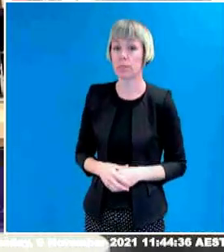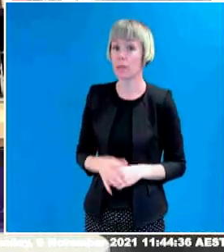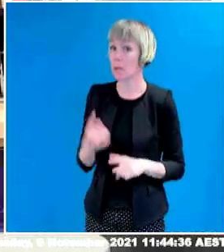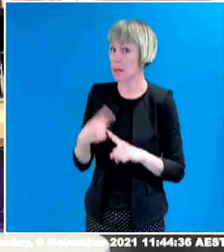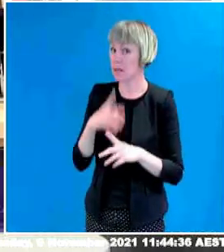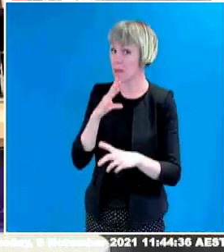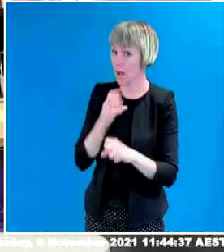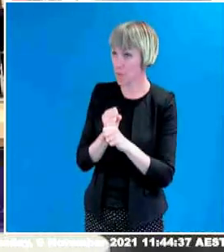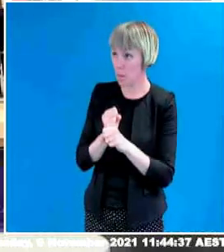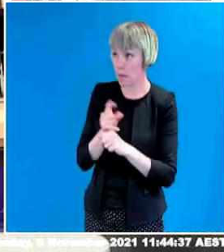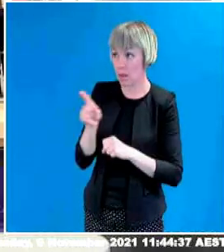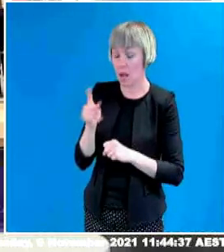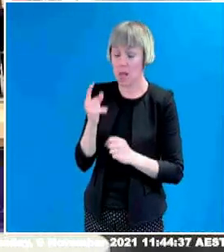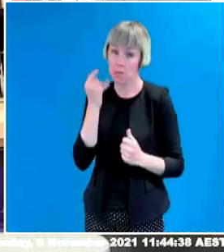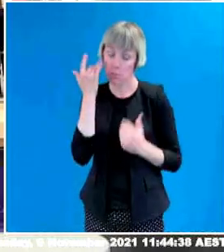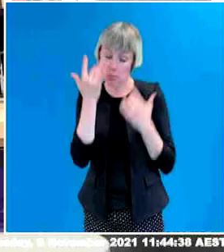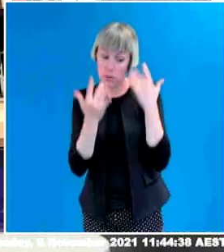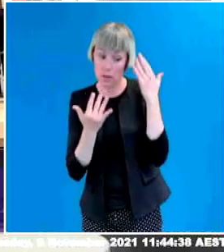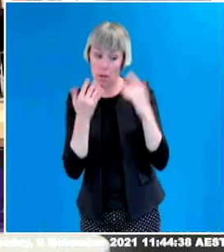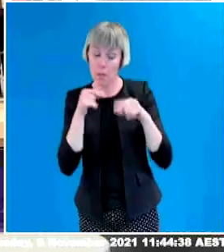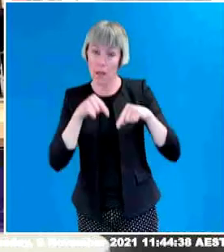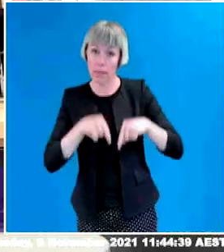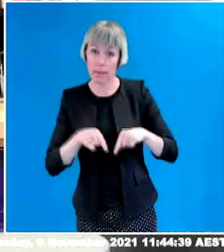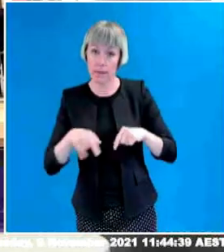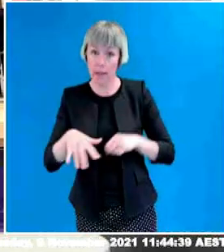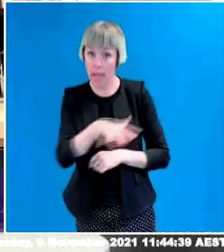look at what resources they have to monitor such laws.